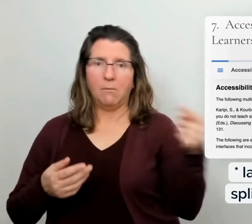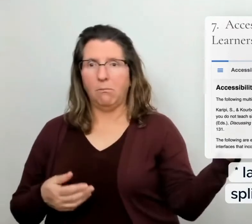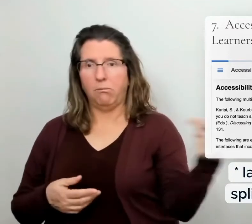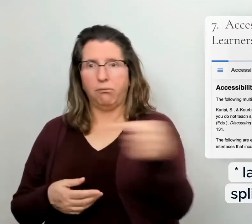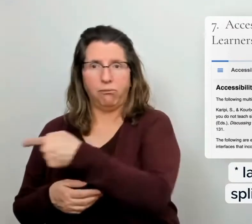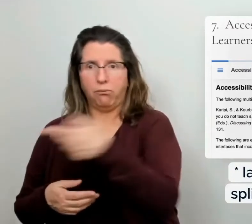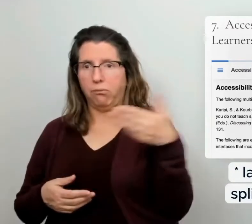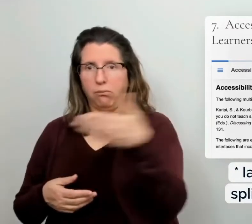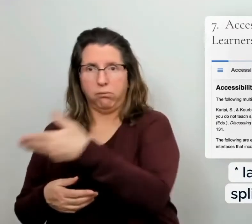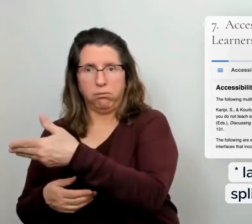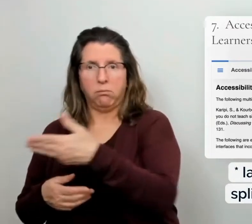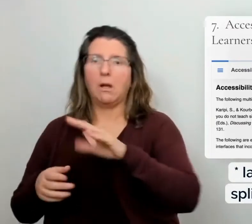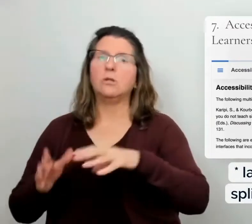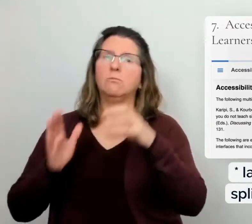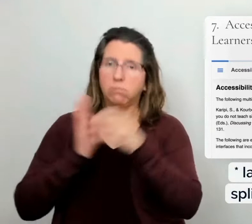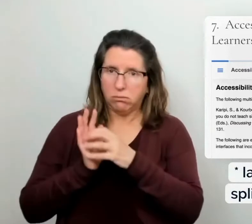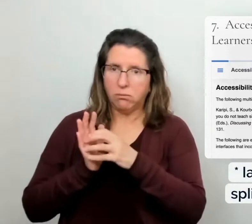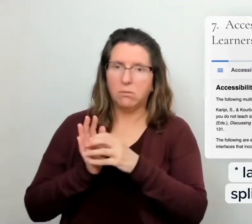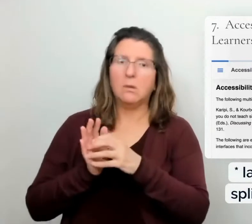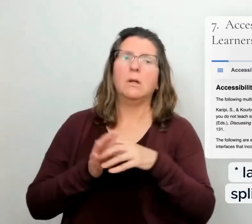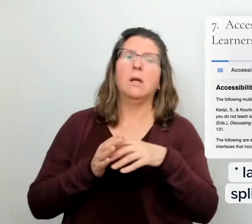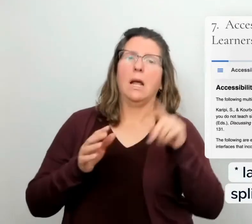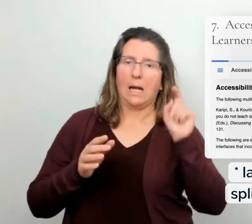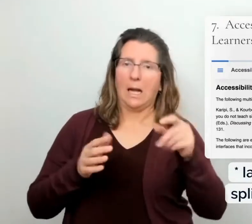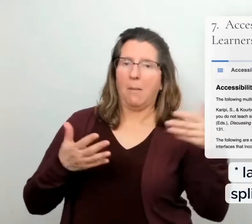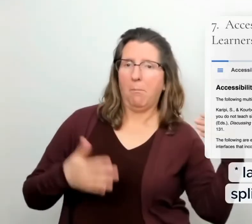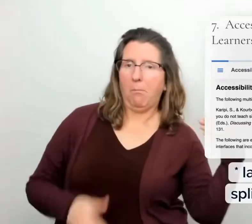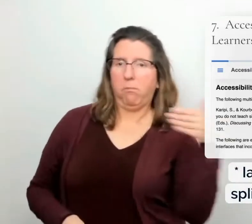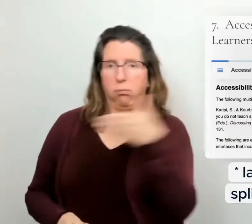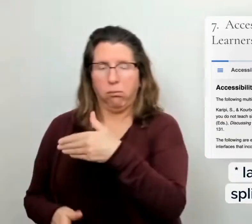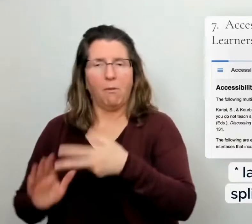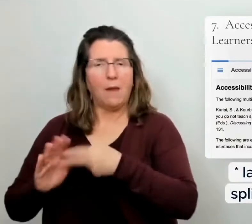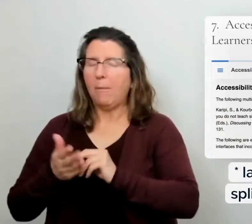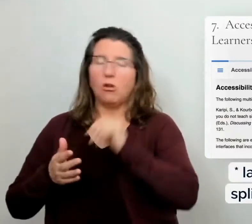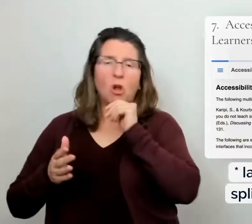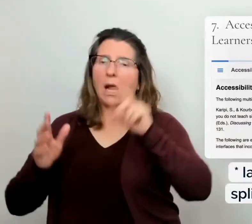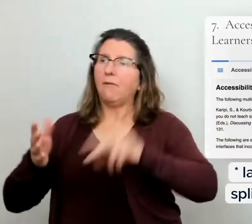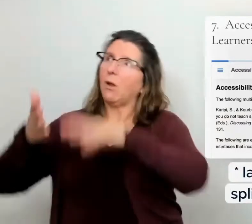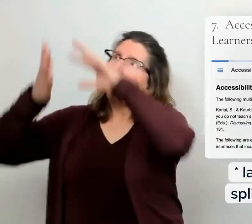With a simple click of the mouse, each section appears on the screen.